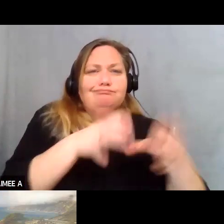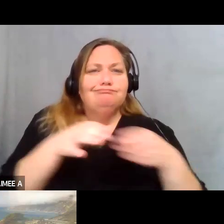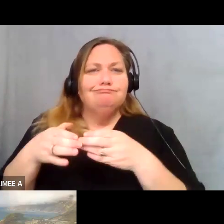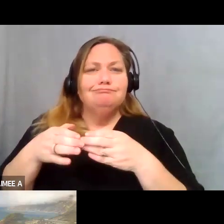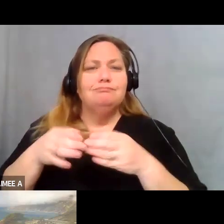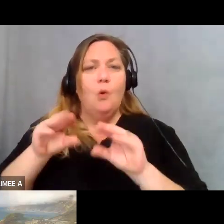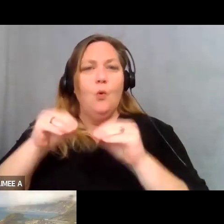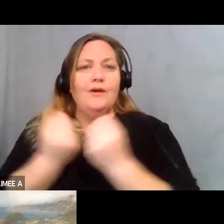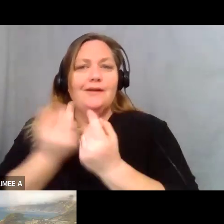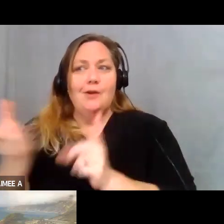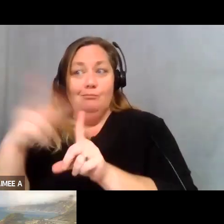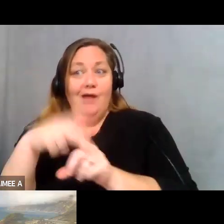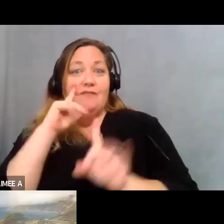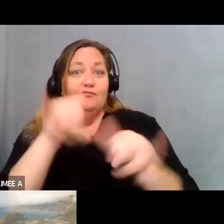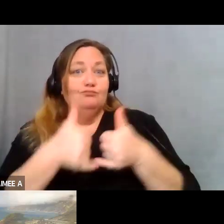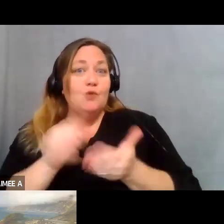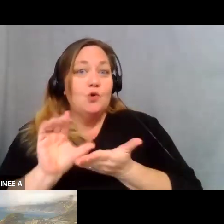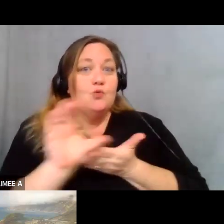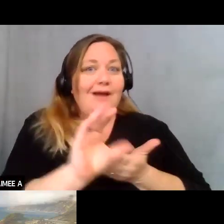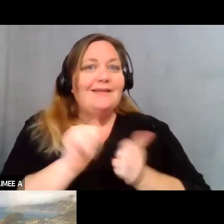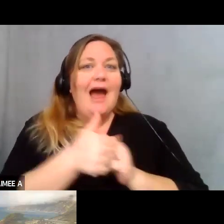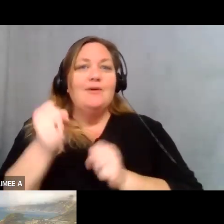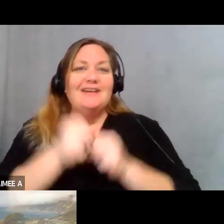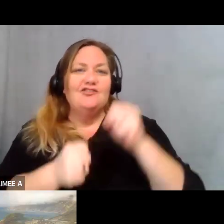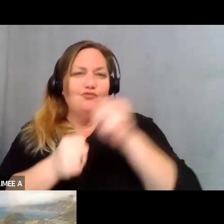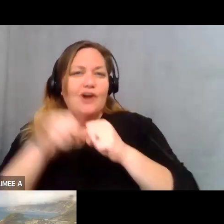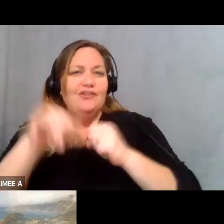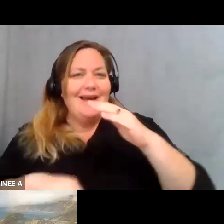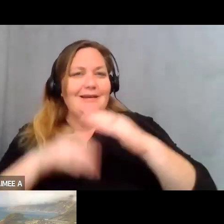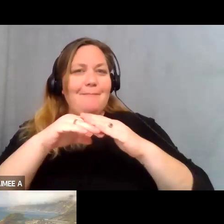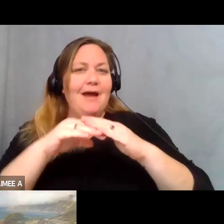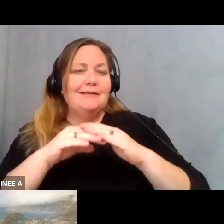grants on how we could structure the Capacity Grant program to best support